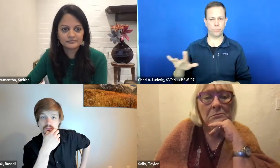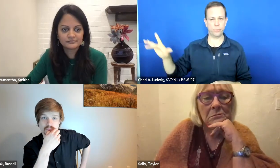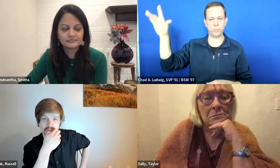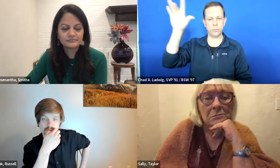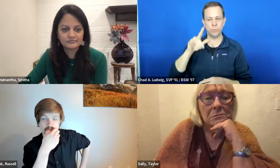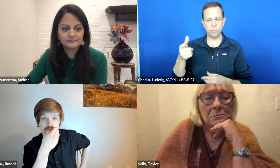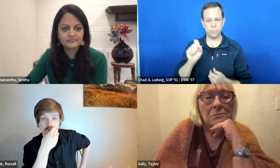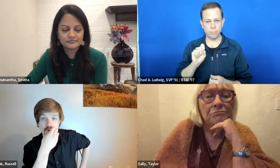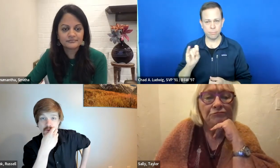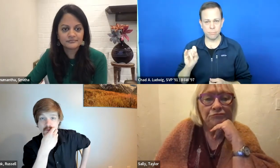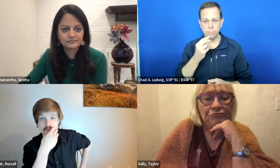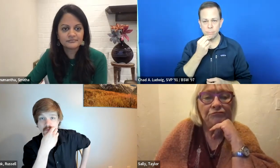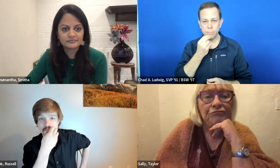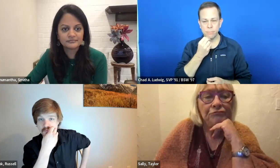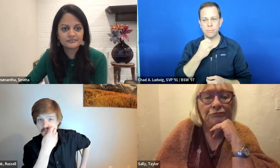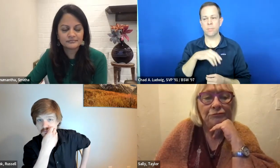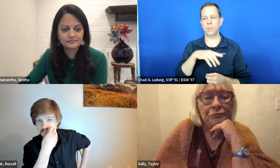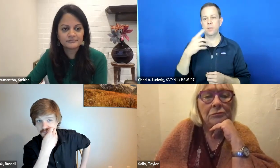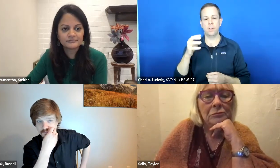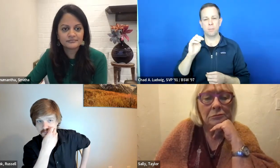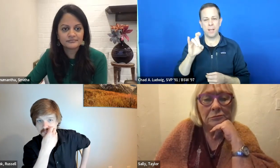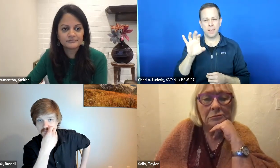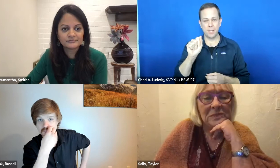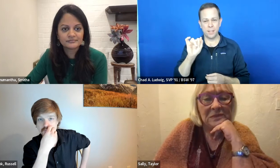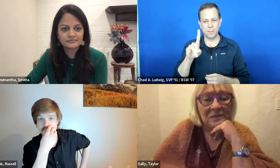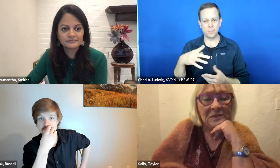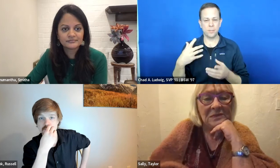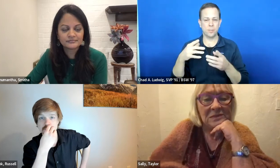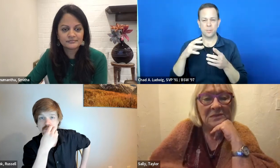It was empty. She had nothing saved for herself,